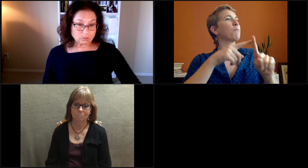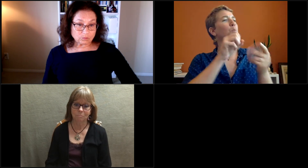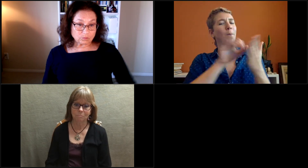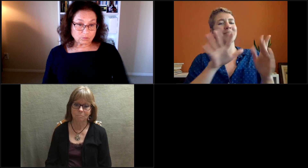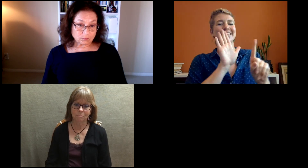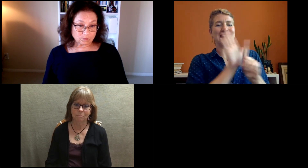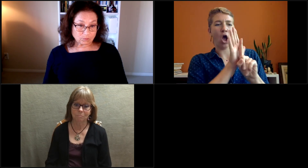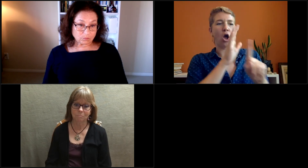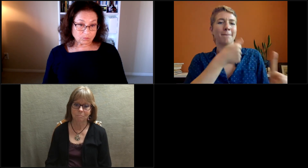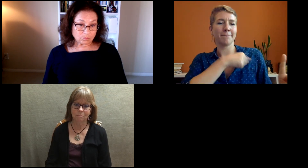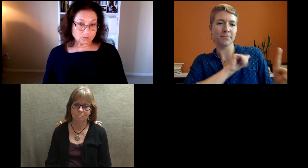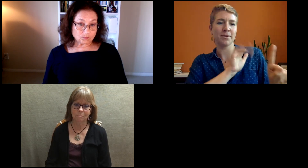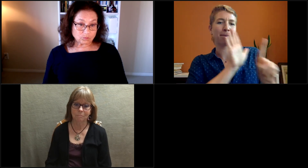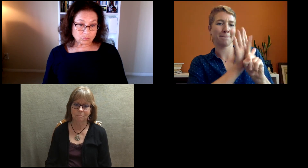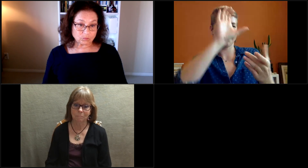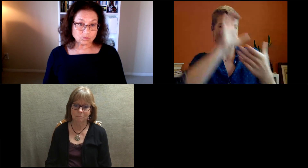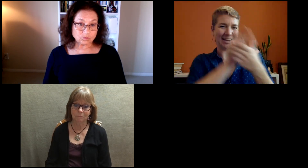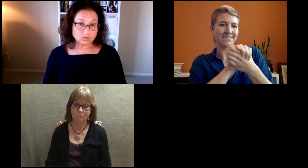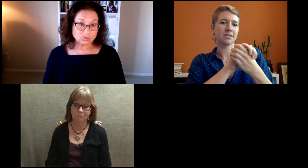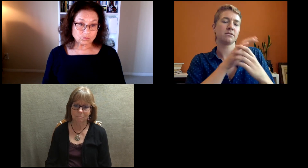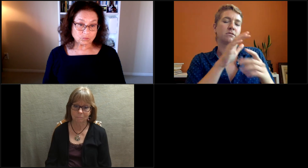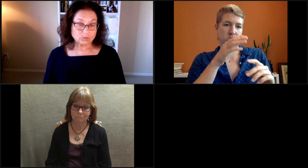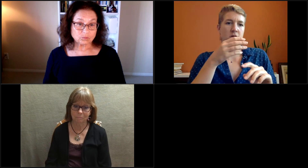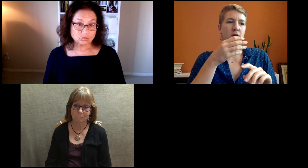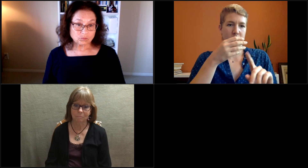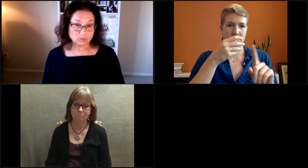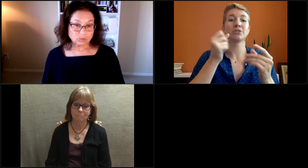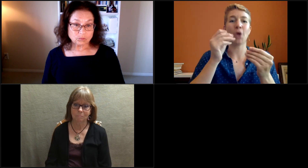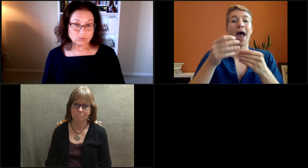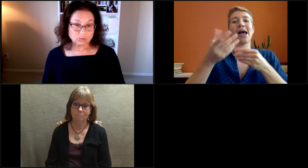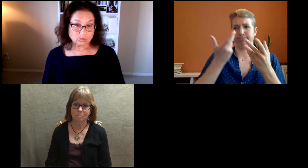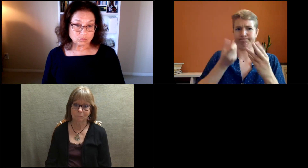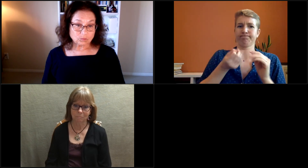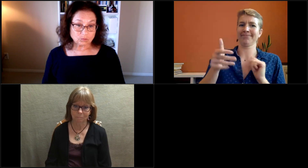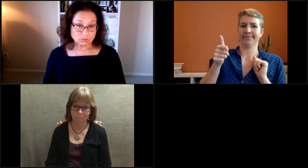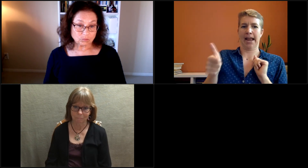In the news report, they’re trying to remove their attitude, their beliefs, and their bias.